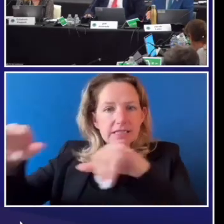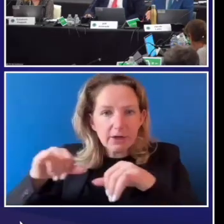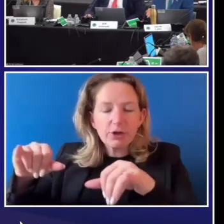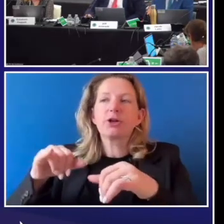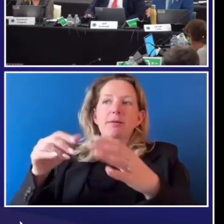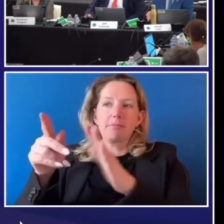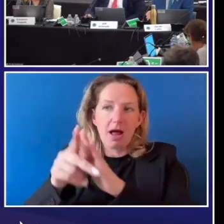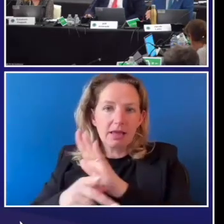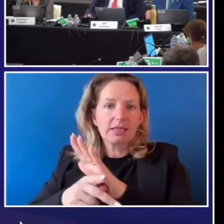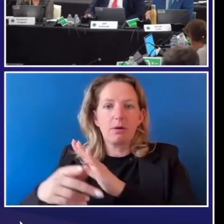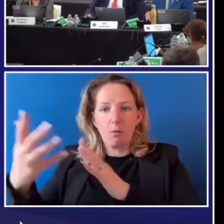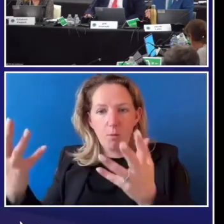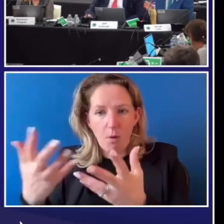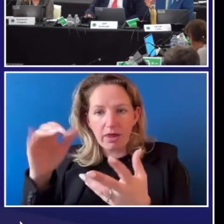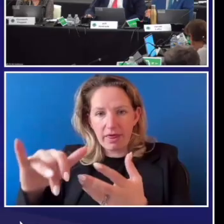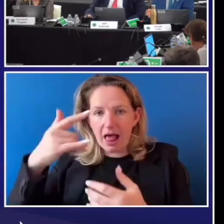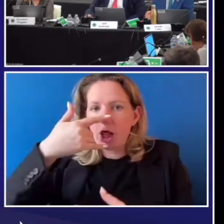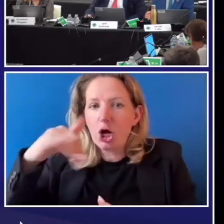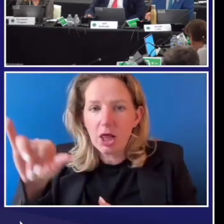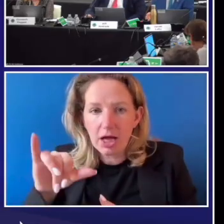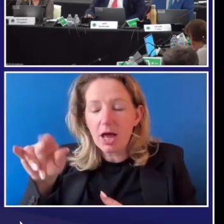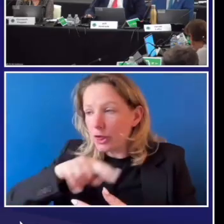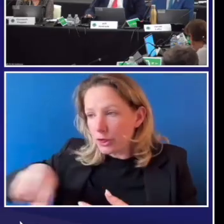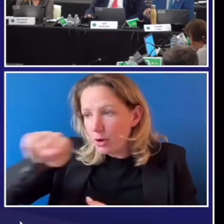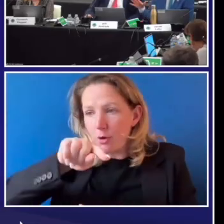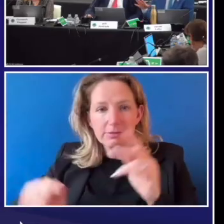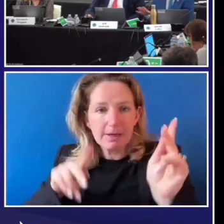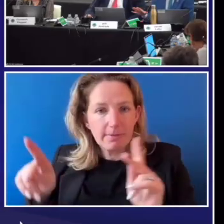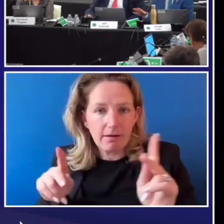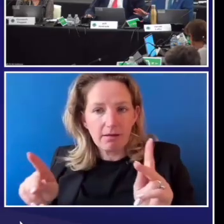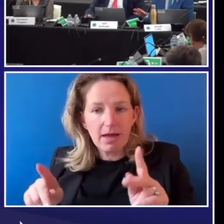policy looks like, those people need to not be otherwise colored.